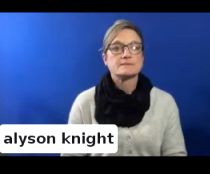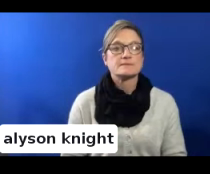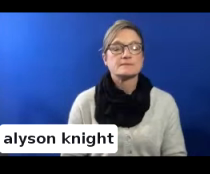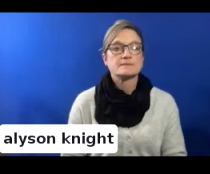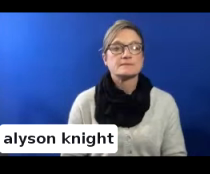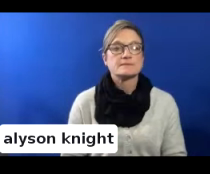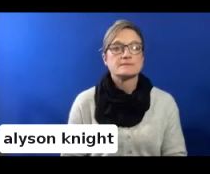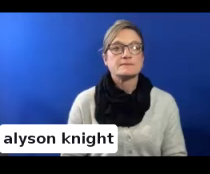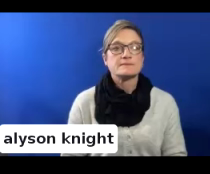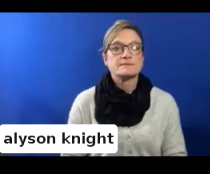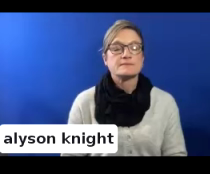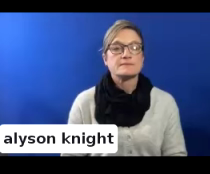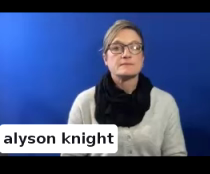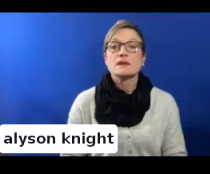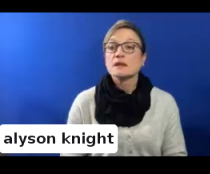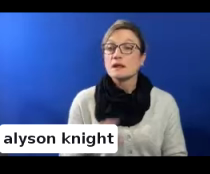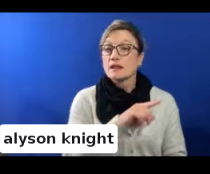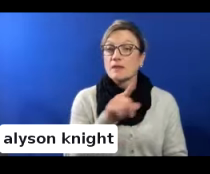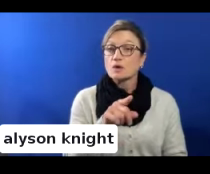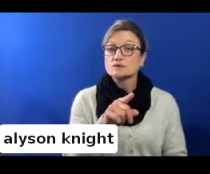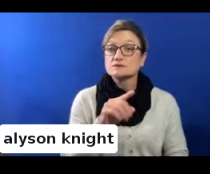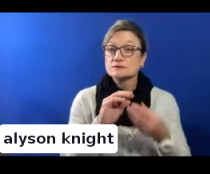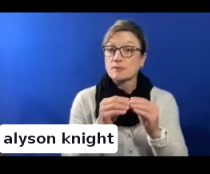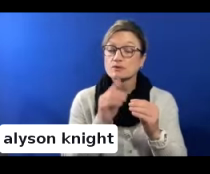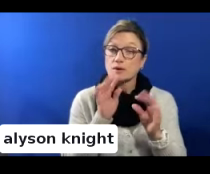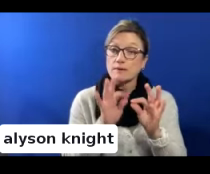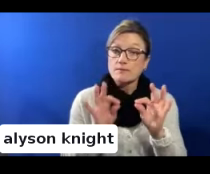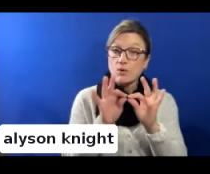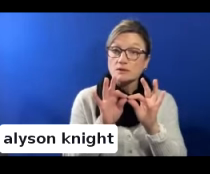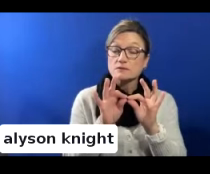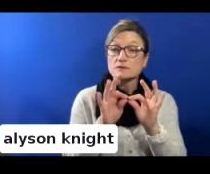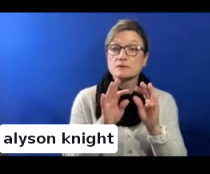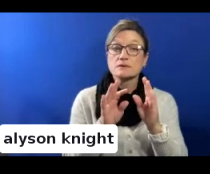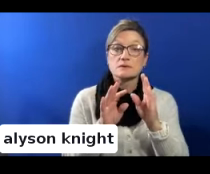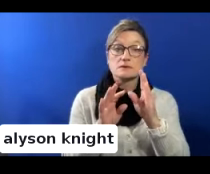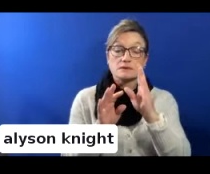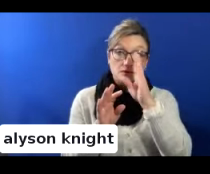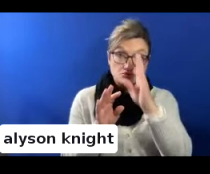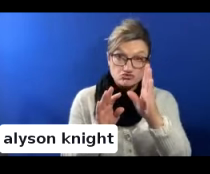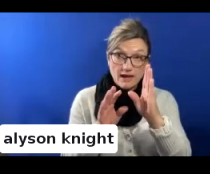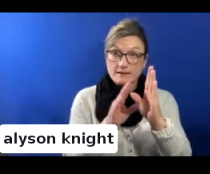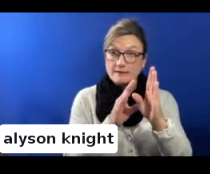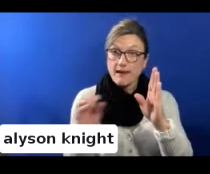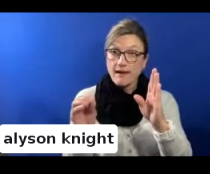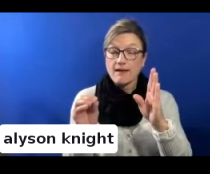These numbers are important, both the direct as well as the people